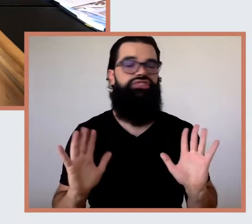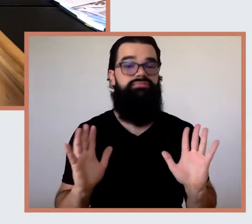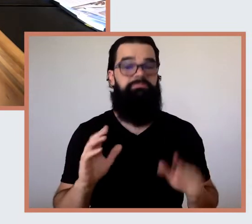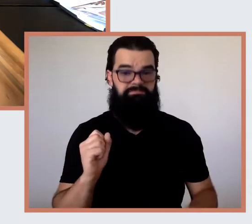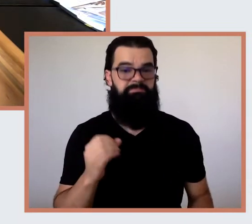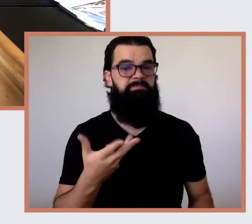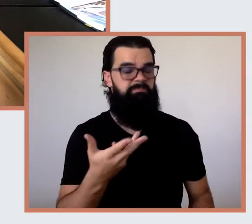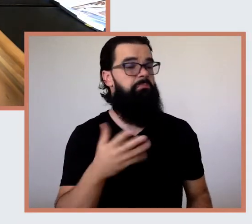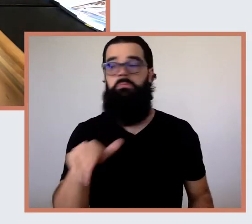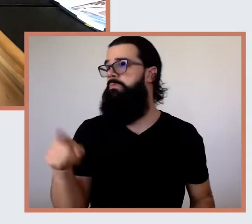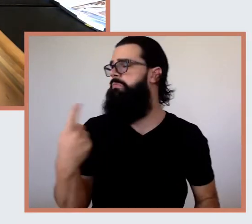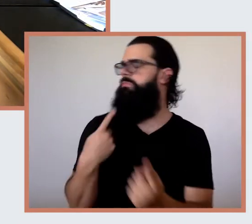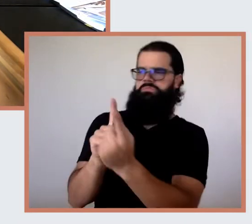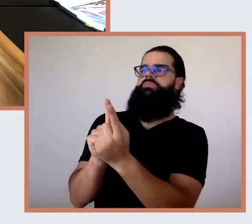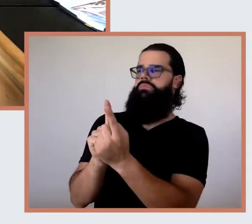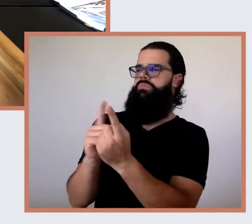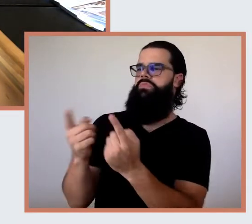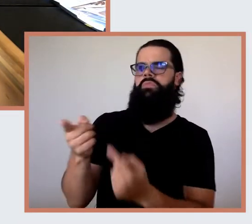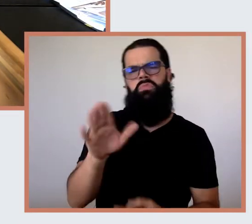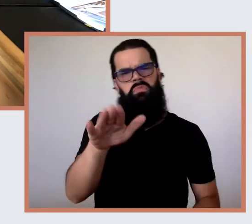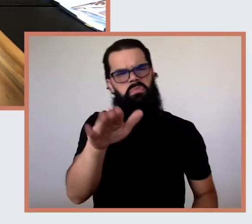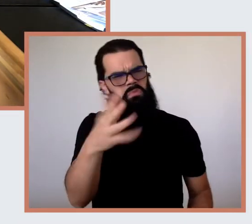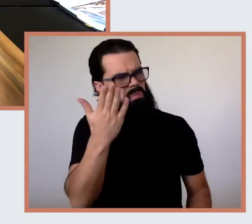met a guy there who became a friend of mine, he said, "You want to write something?"